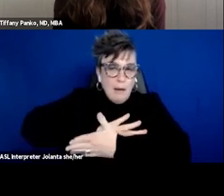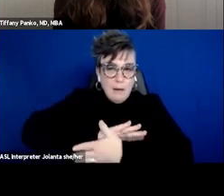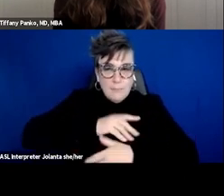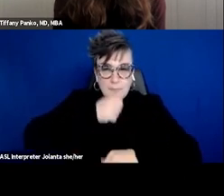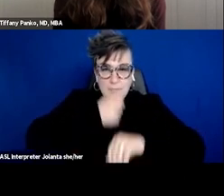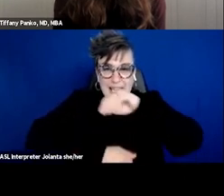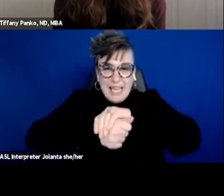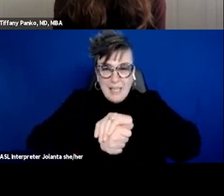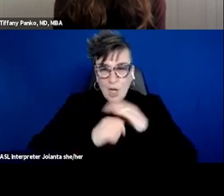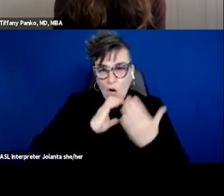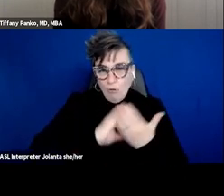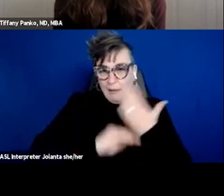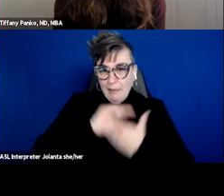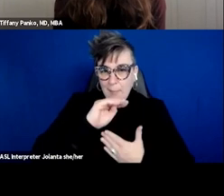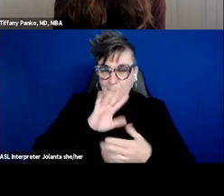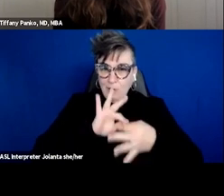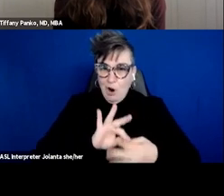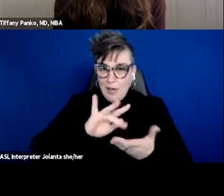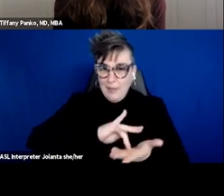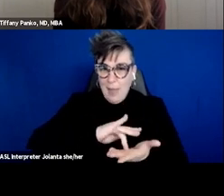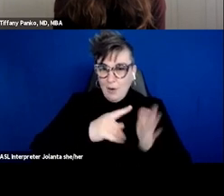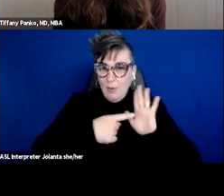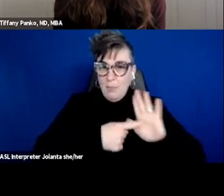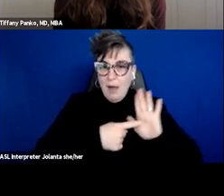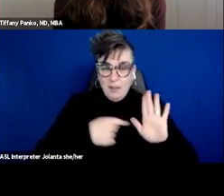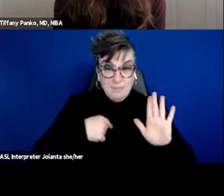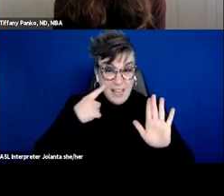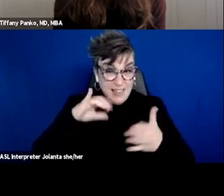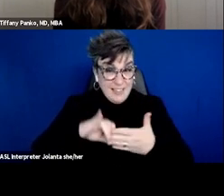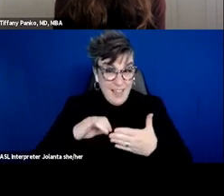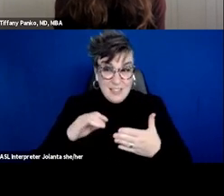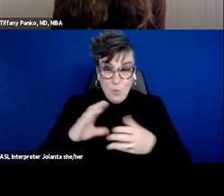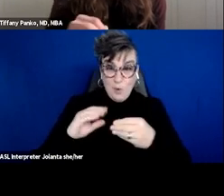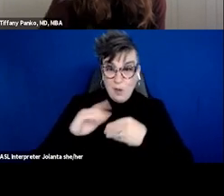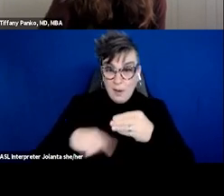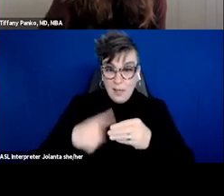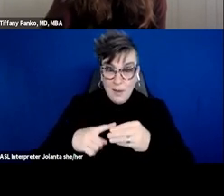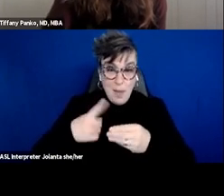model, and I think this is what many of us are still talking about eugenics for the goals